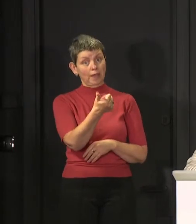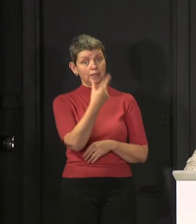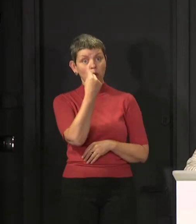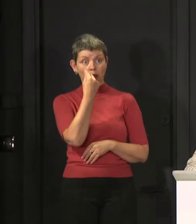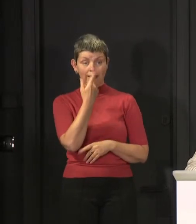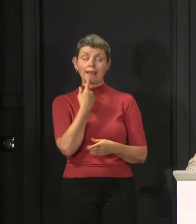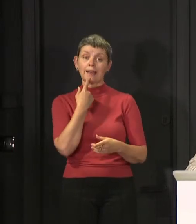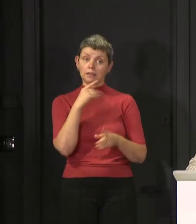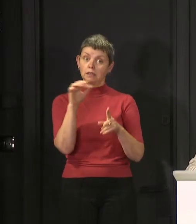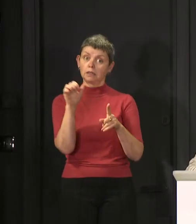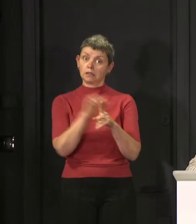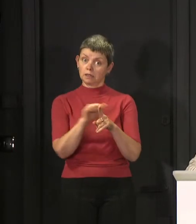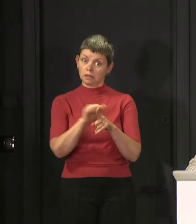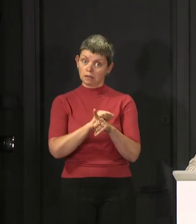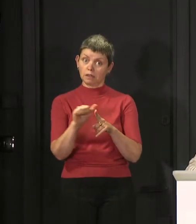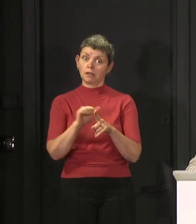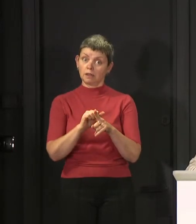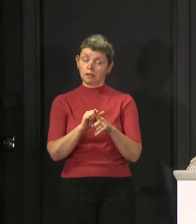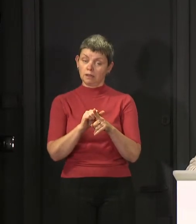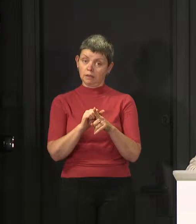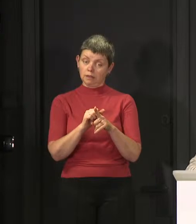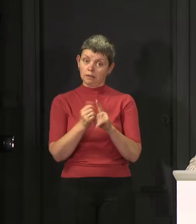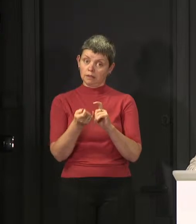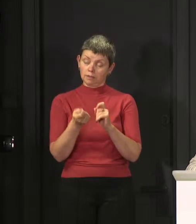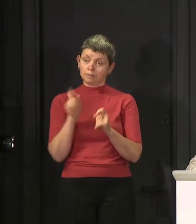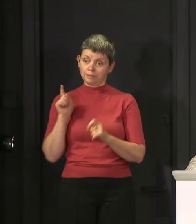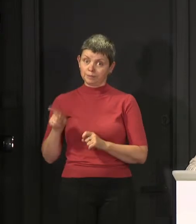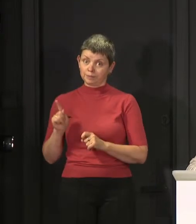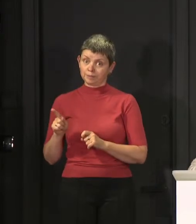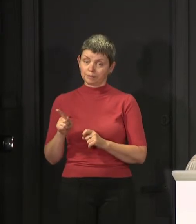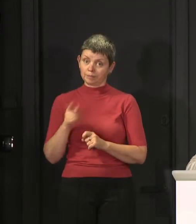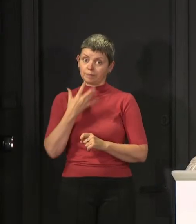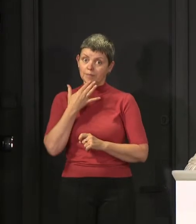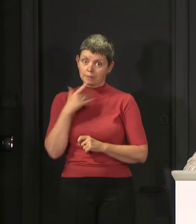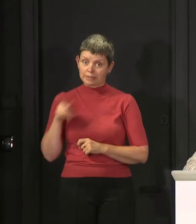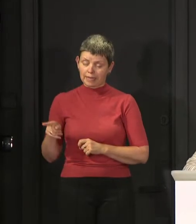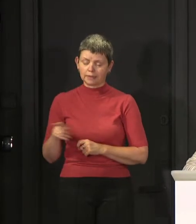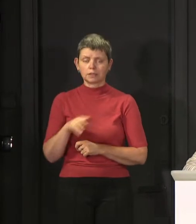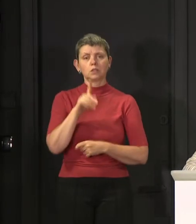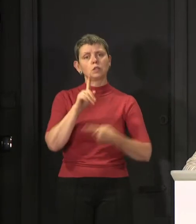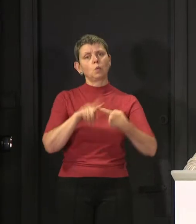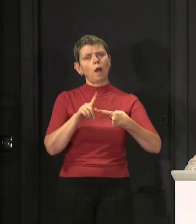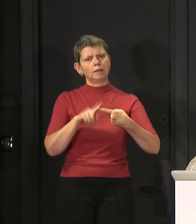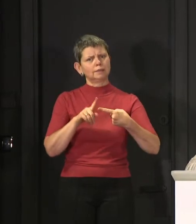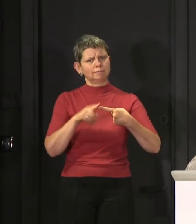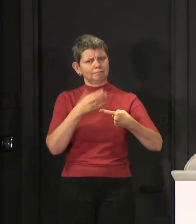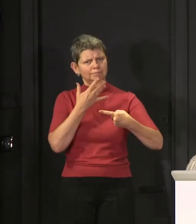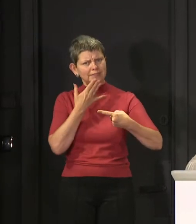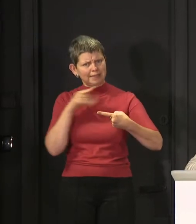so I'll take those opportunities. On the point which is I think a misconception, if there